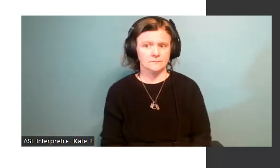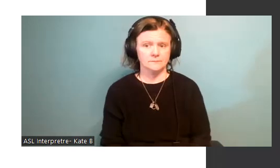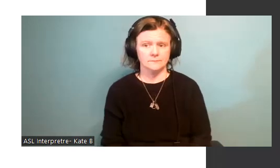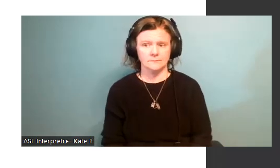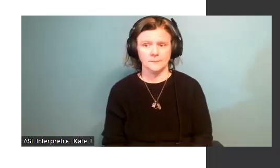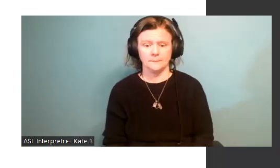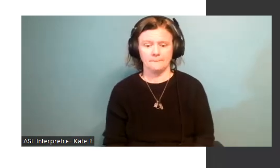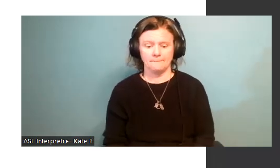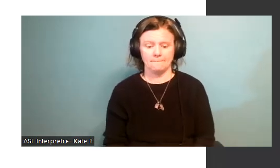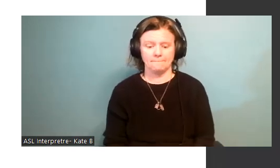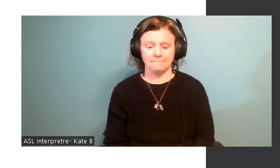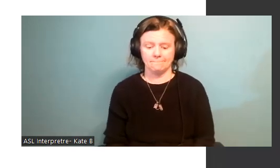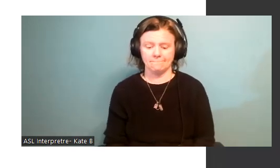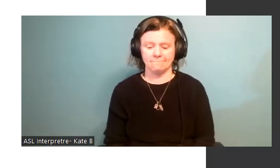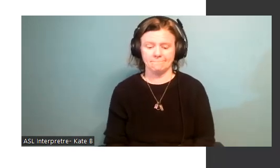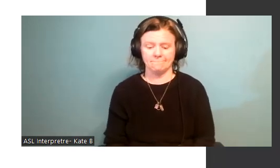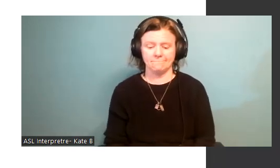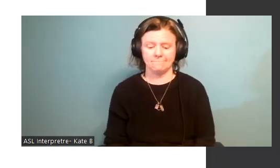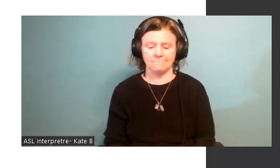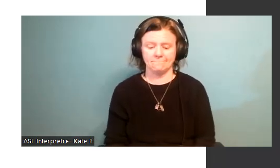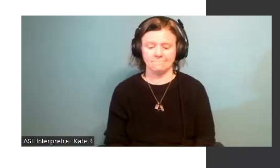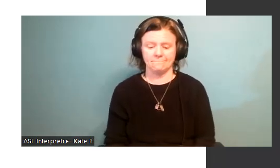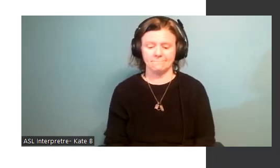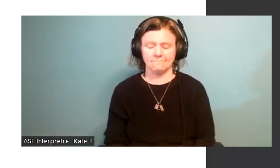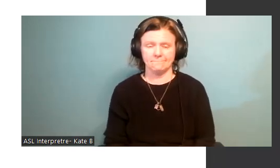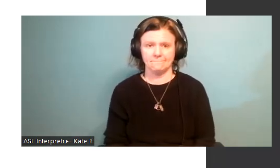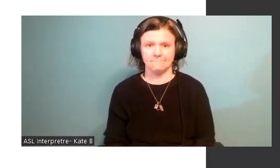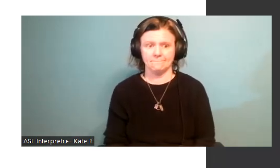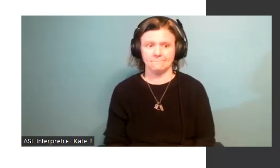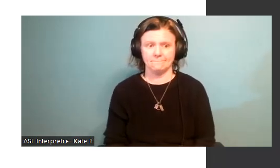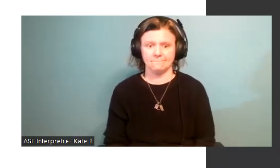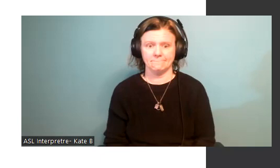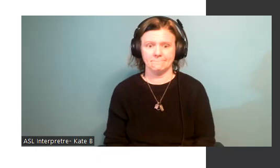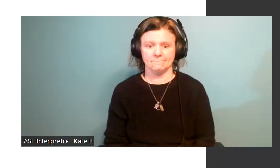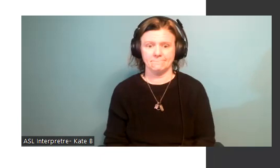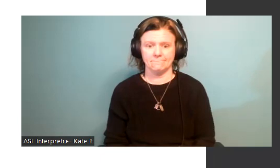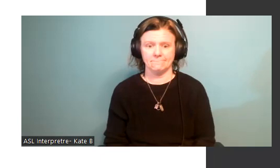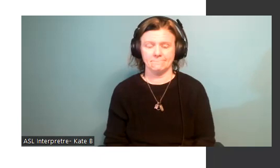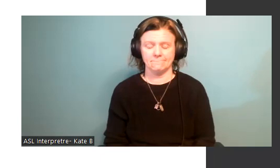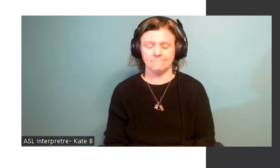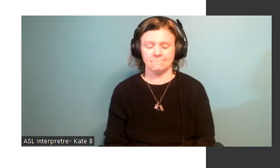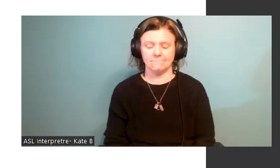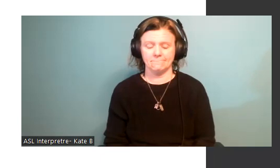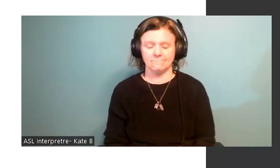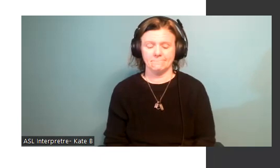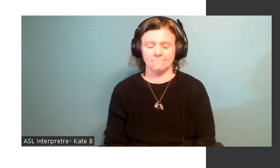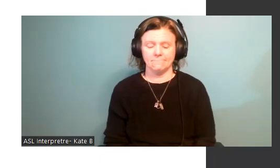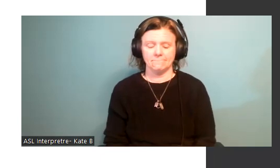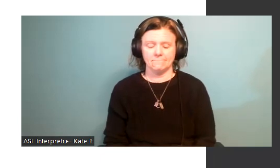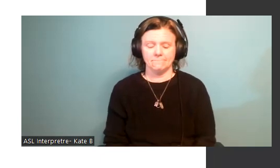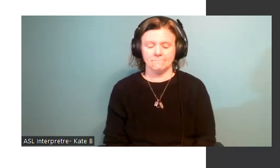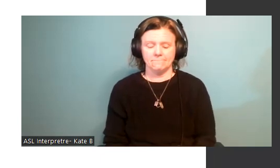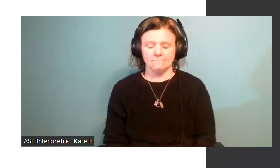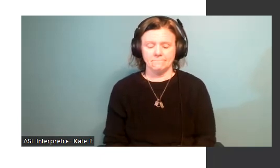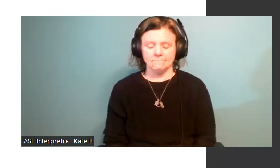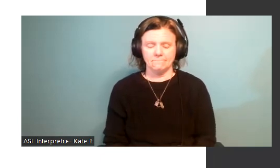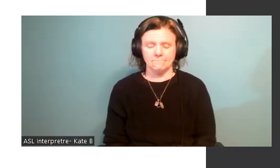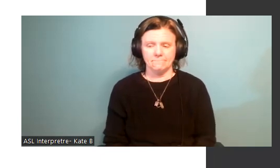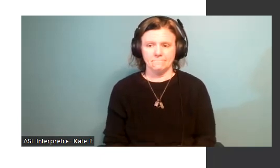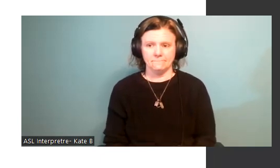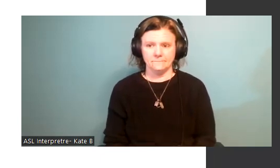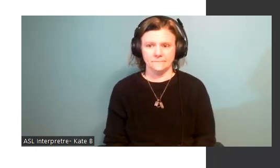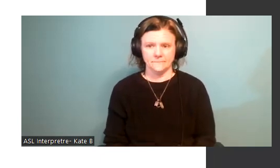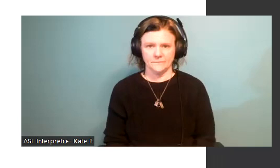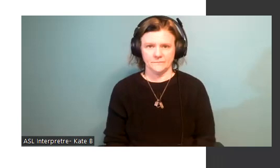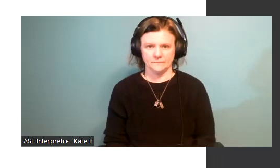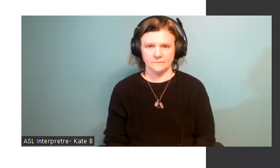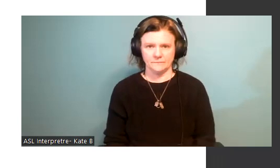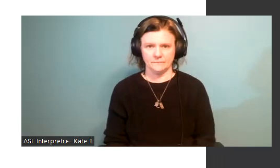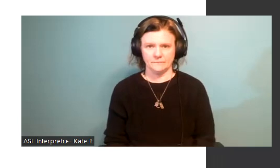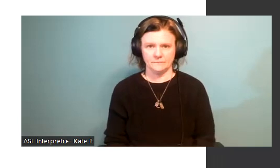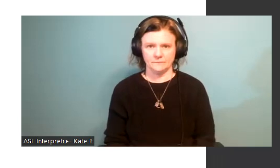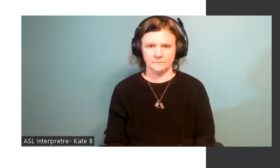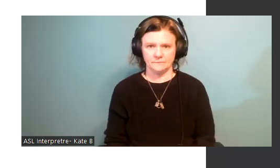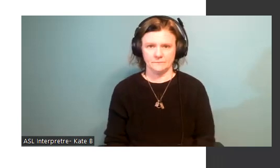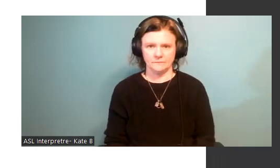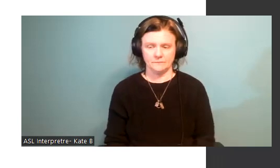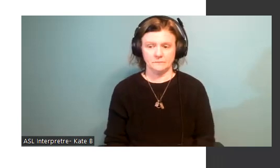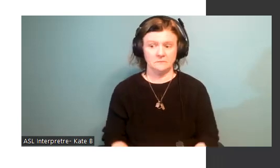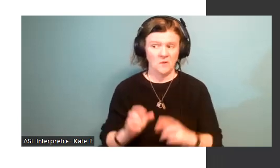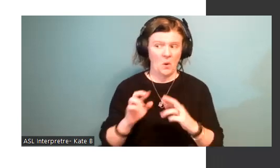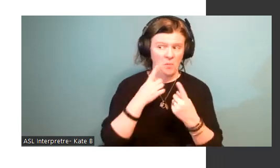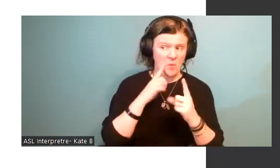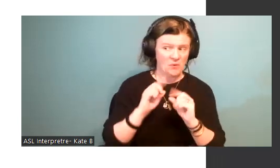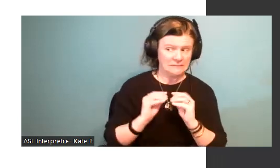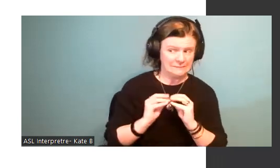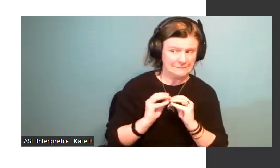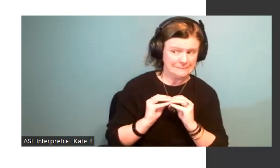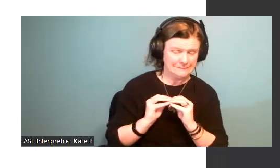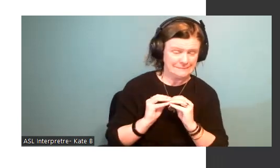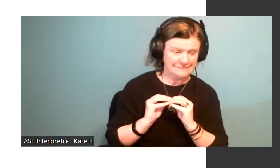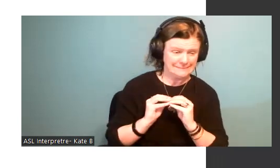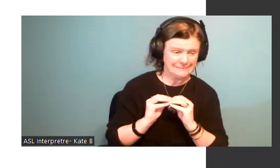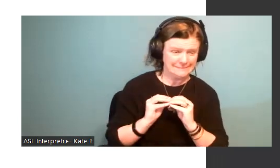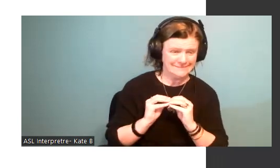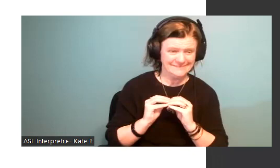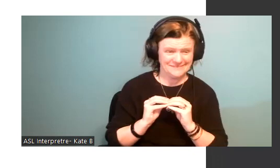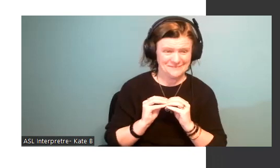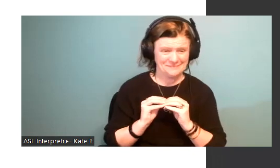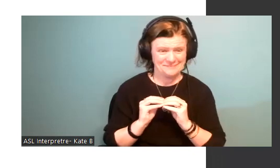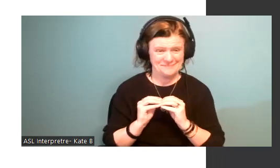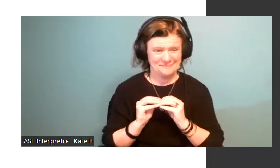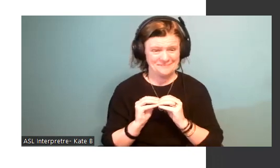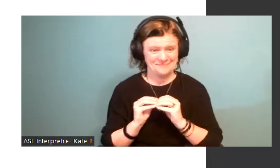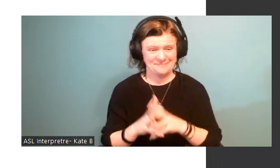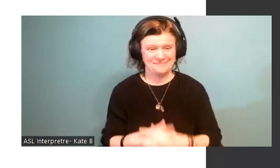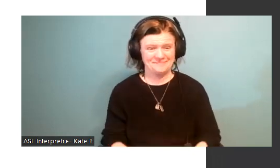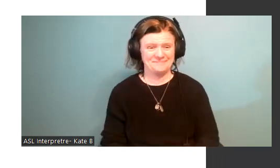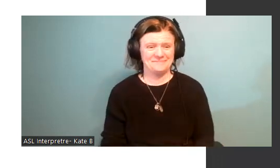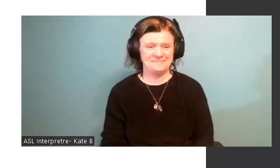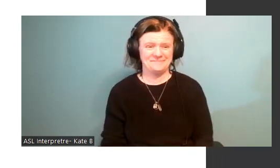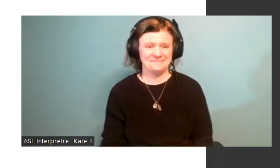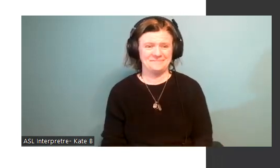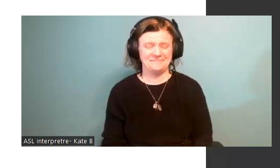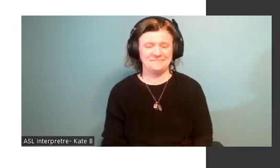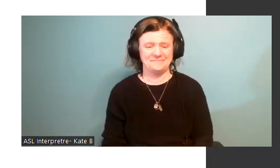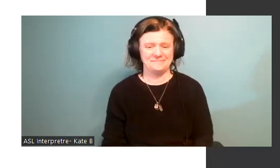you can type your question in chat if you prefer.